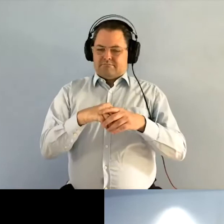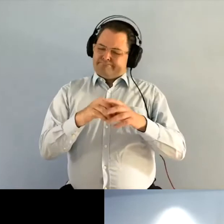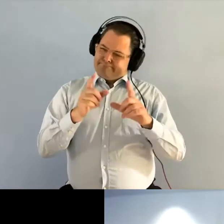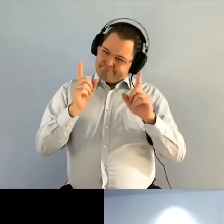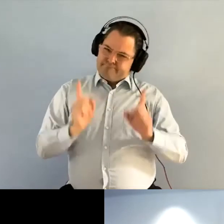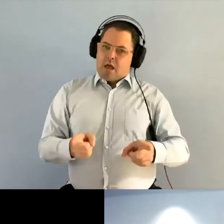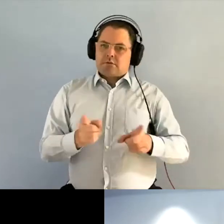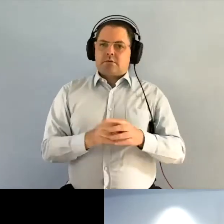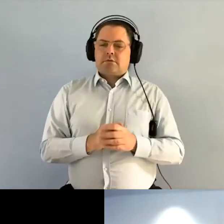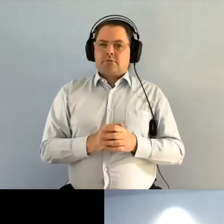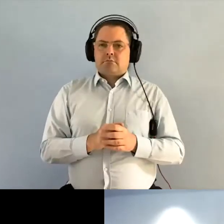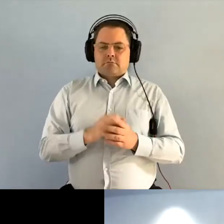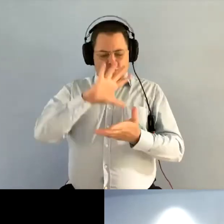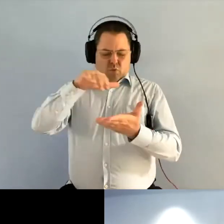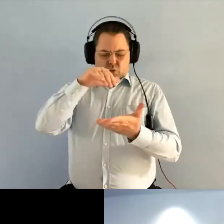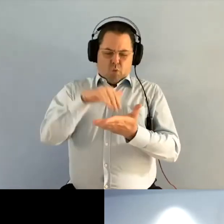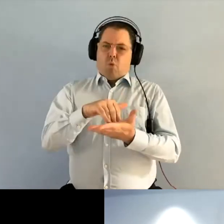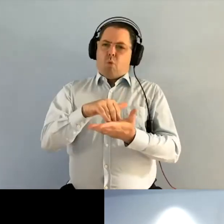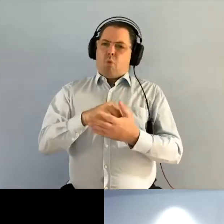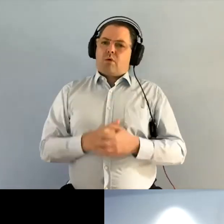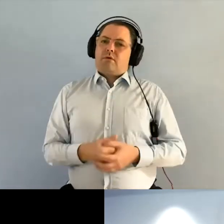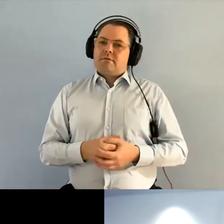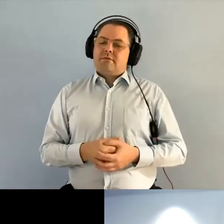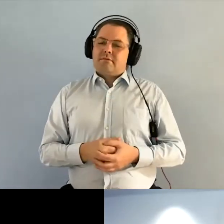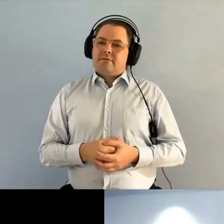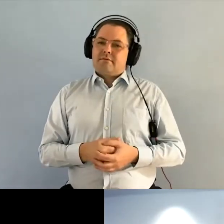an add 'N on. It's not a nice to have